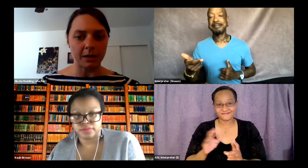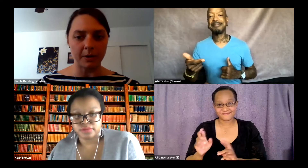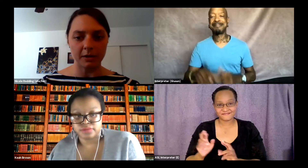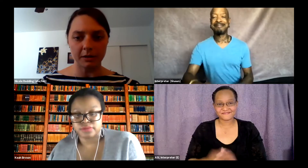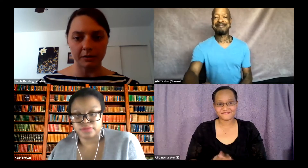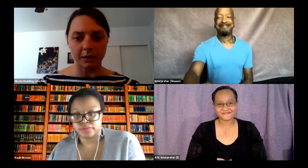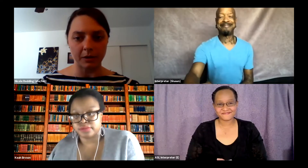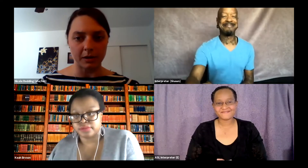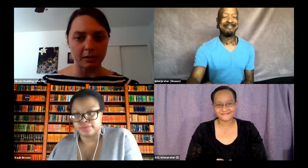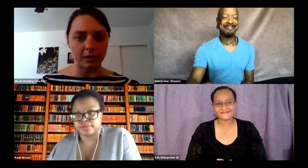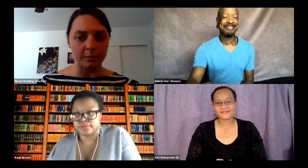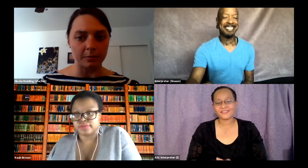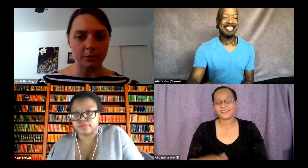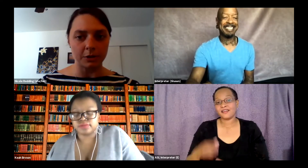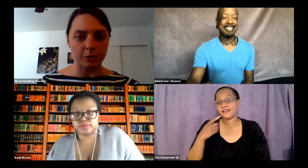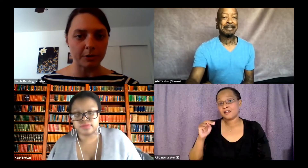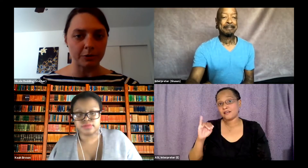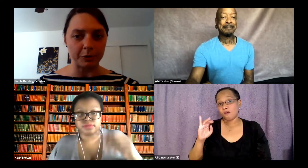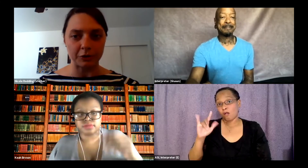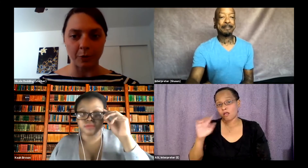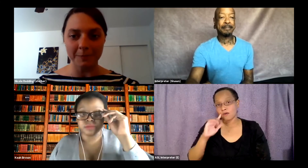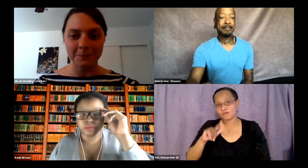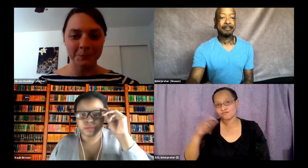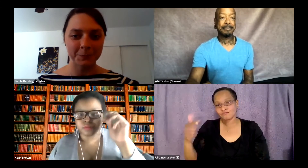Manyweather and it looks like we're going to do an interpreter switch as well.